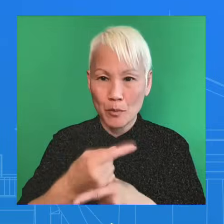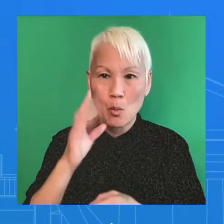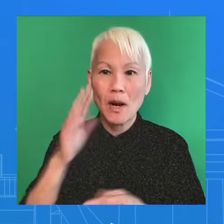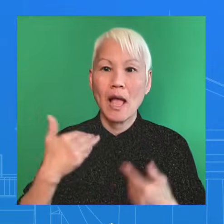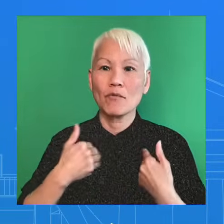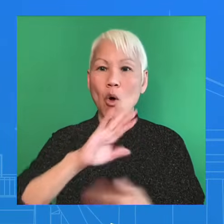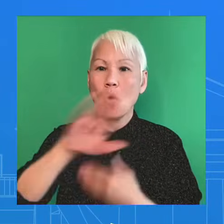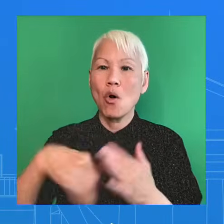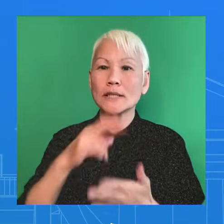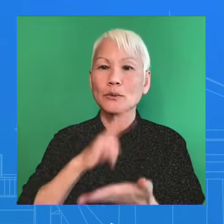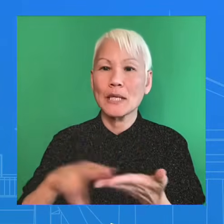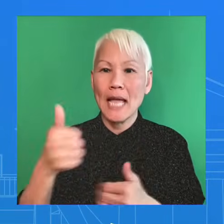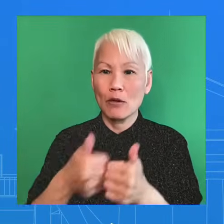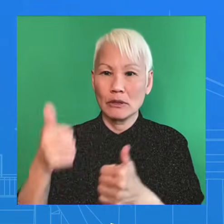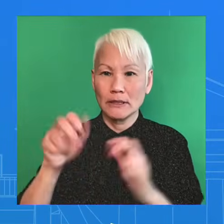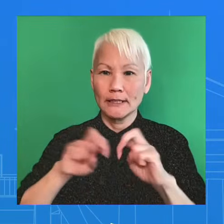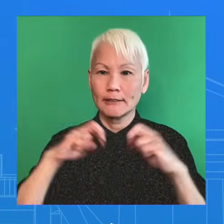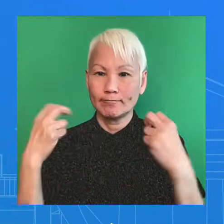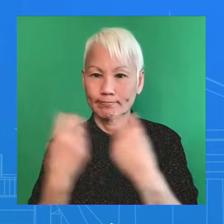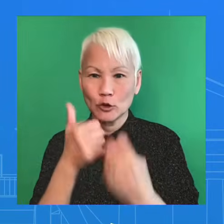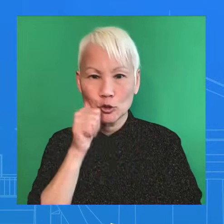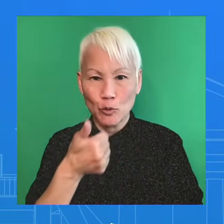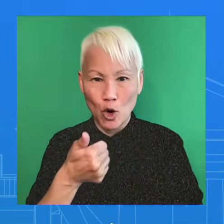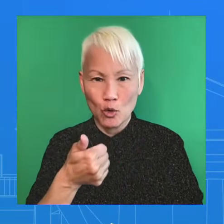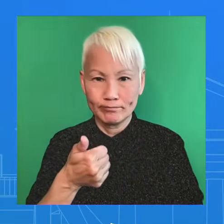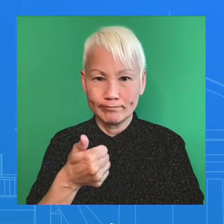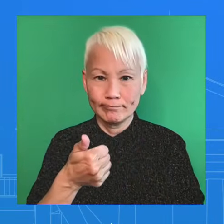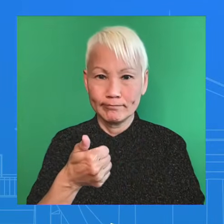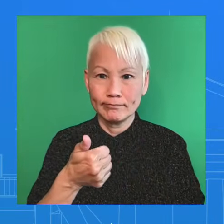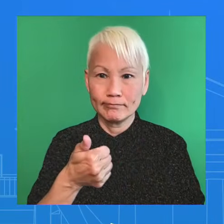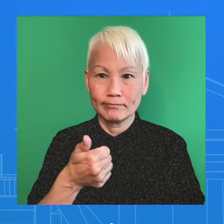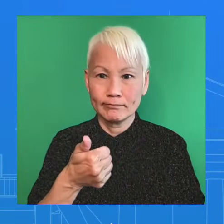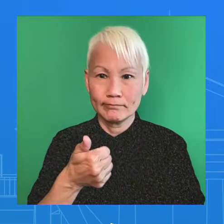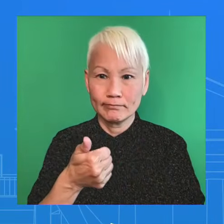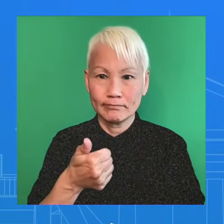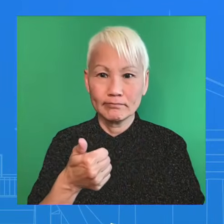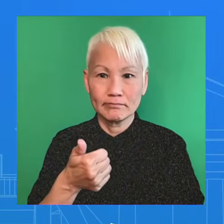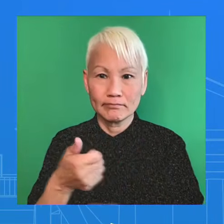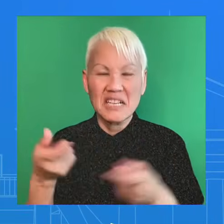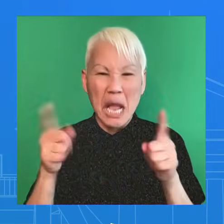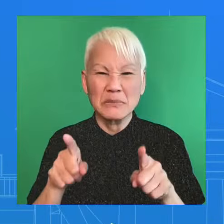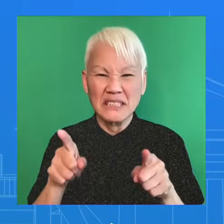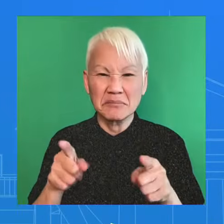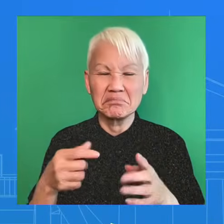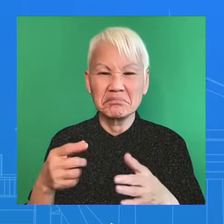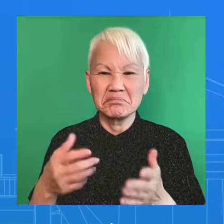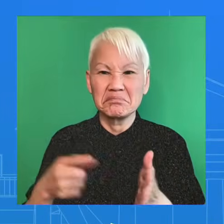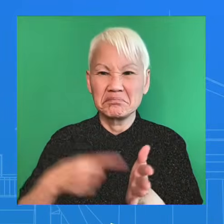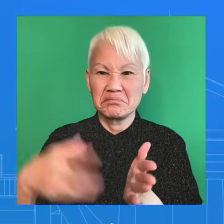in the --in the Cabinet Room, as he does from time to time, to discuss the progress we've made in investing in America.